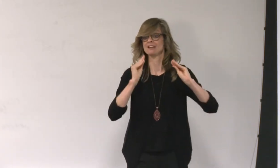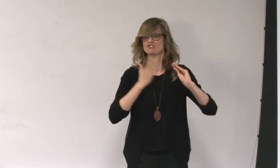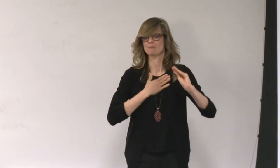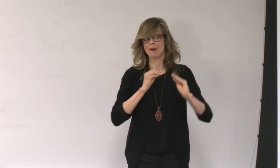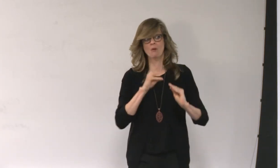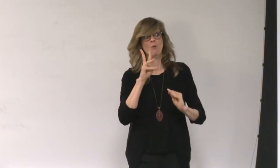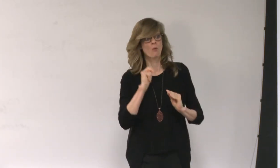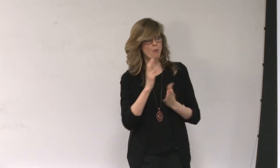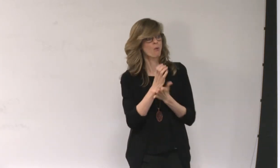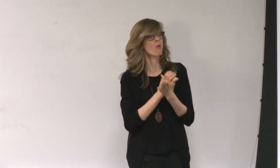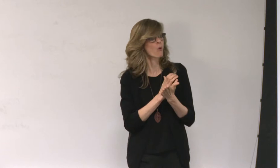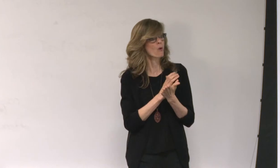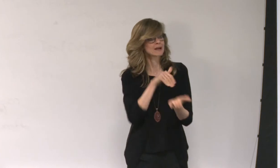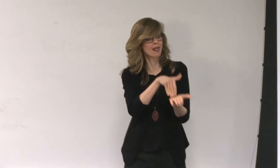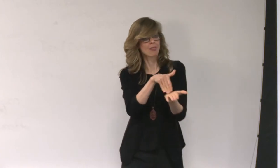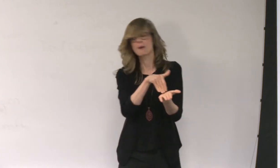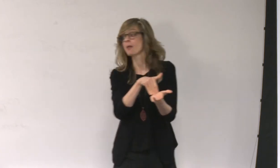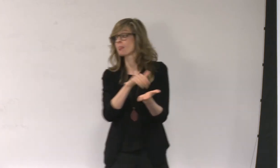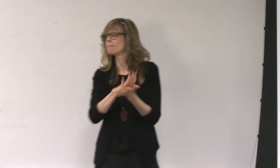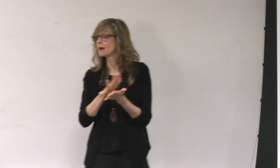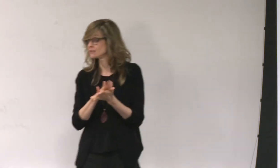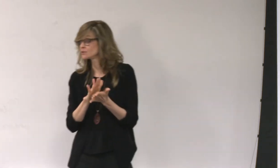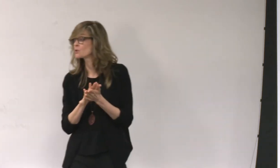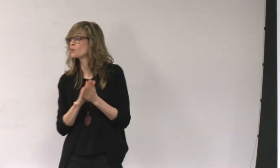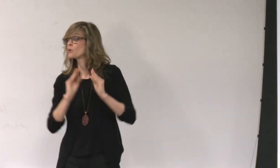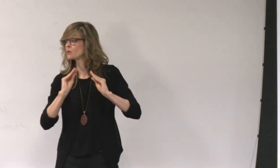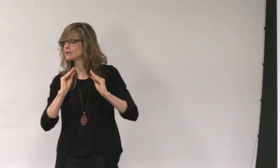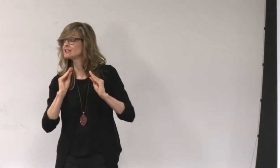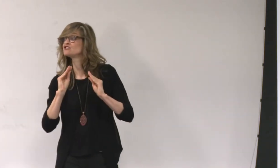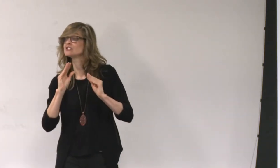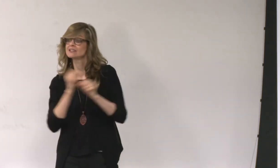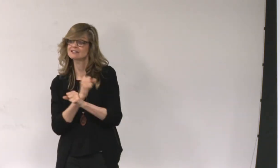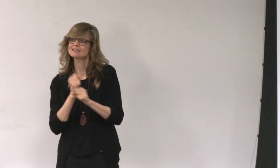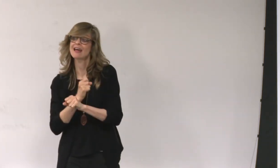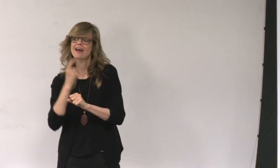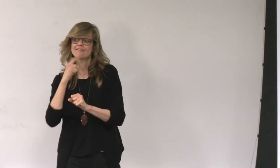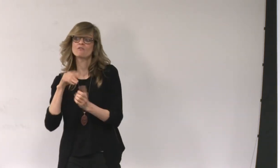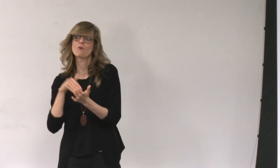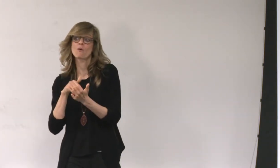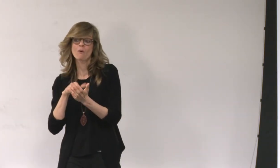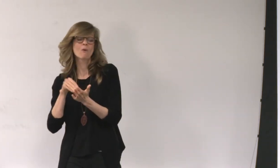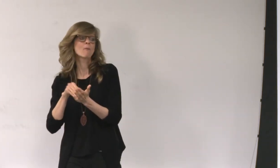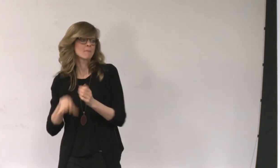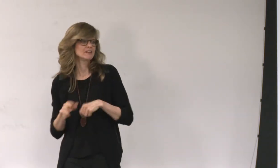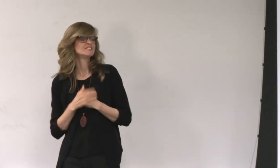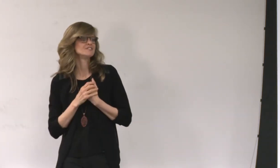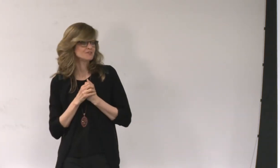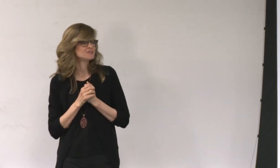AND SO, I WAS ALLOWED TO THEN TEACH MY OWN COURSE IN STATISTICS